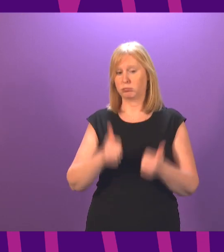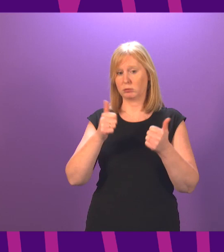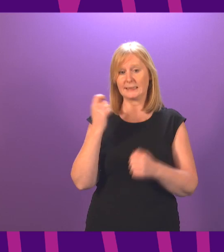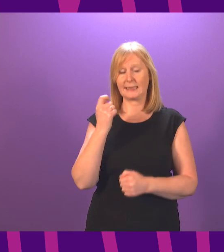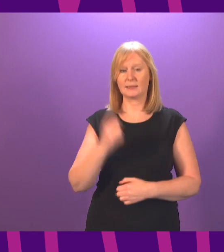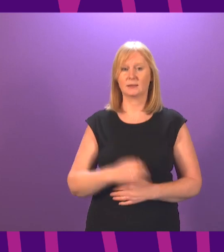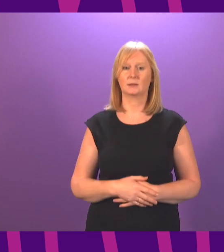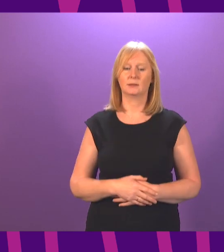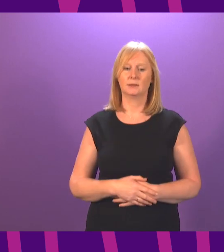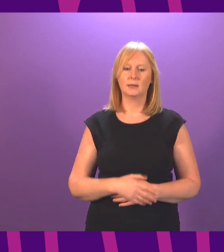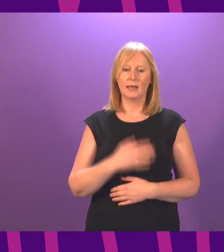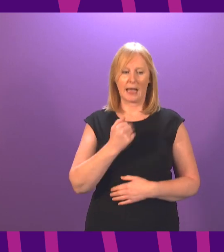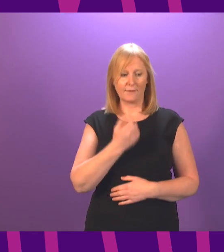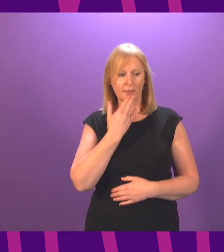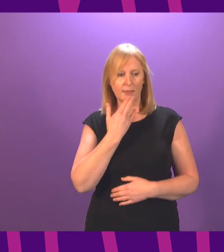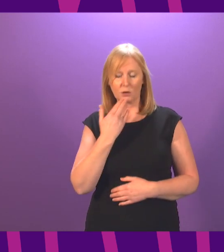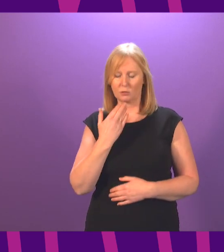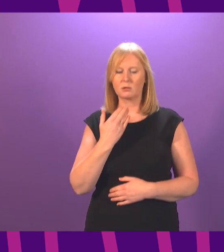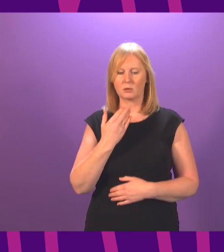We have had different groups of people to thank today, and I take this opportunity to